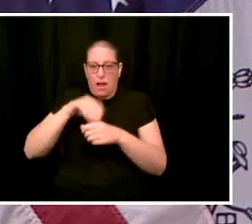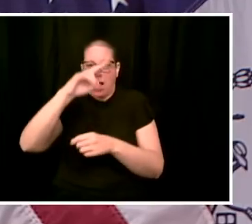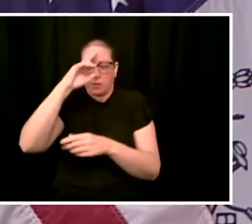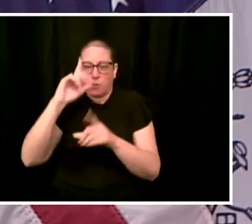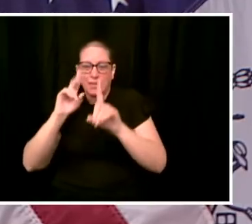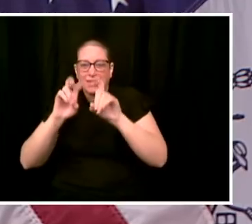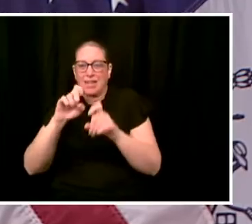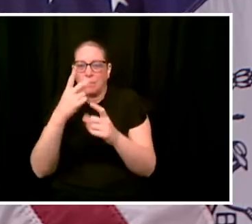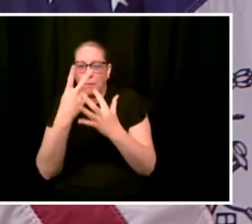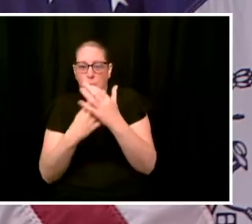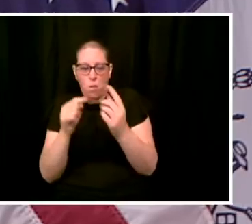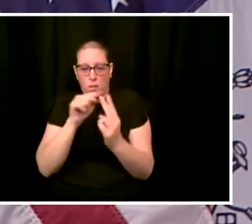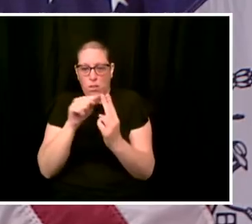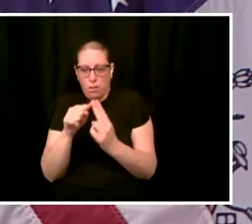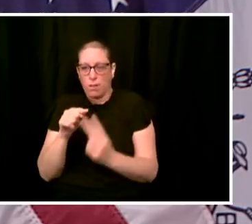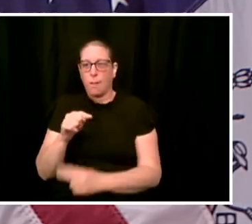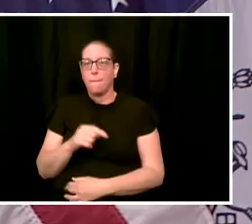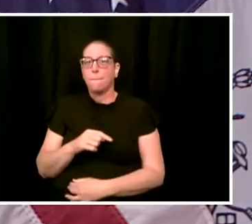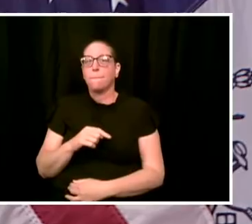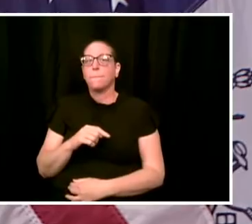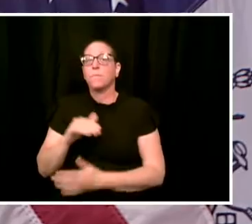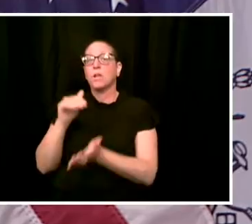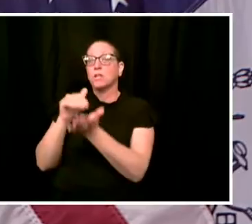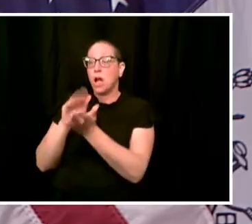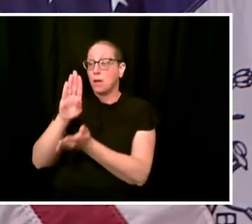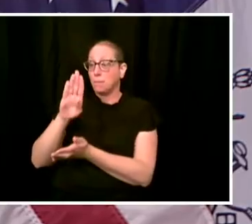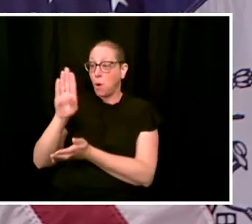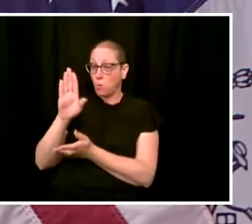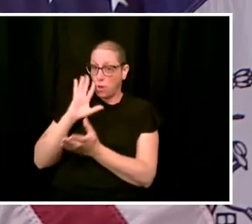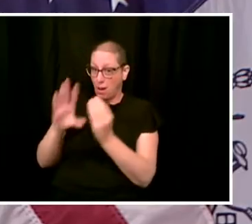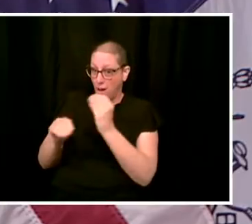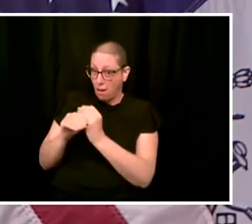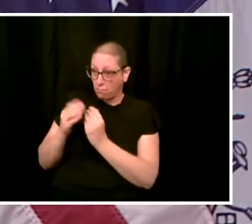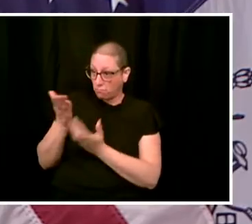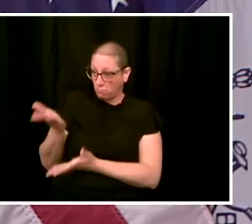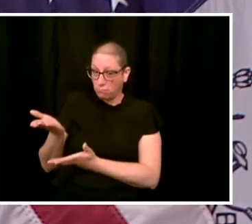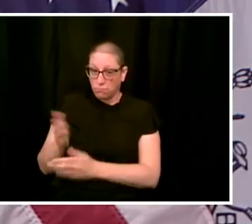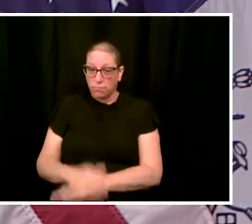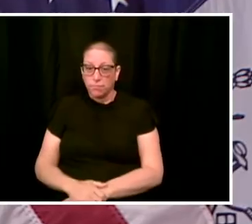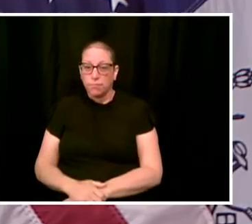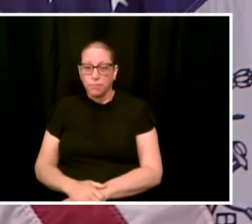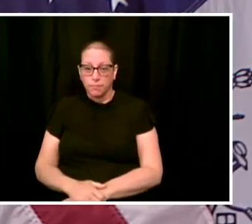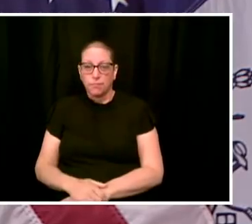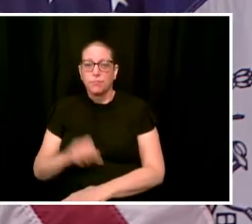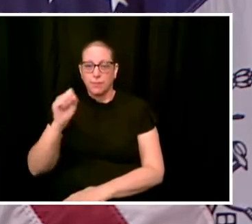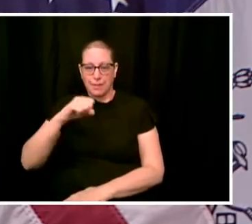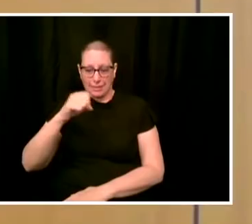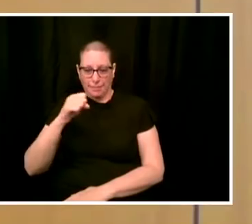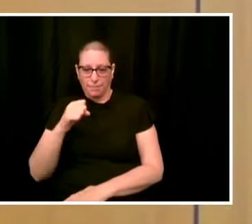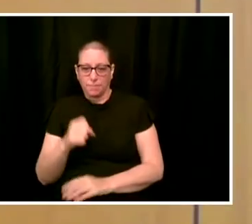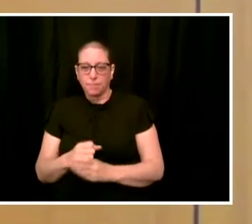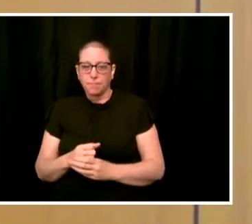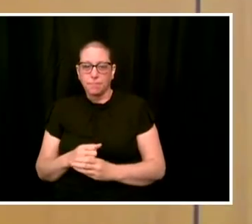THAT ARE ALREADY HOSPITALIZED AND HAVE A PROBLEM. TESTGIN WENH OUY DO SEE THE SYMPTOMS.